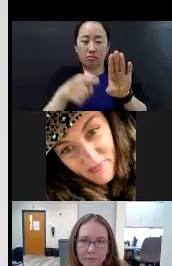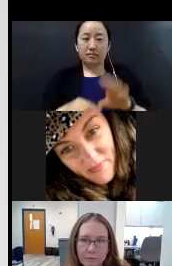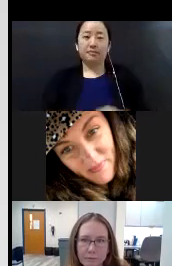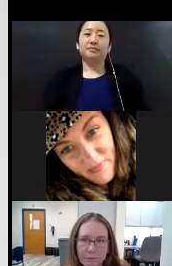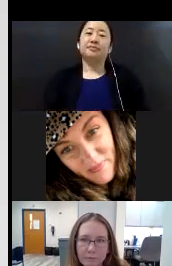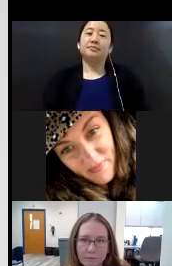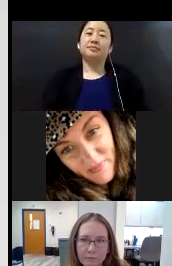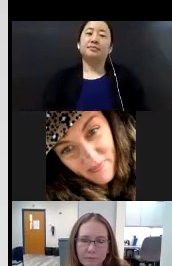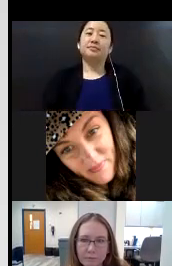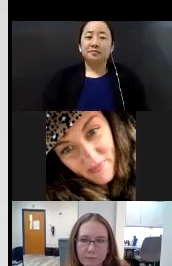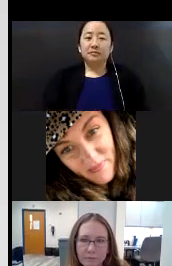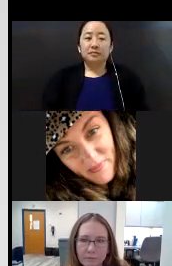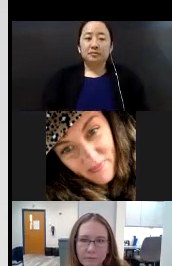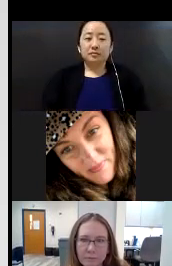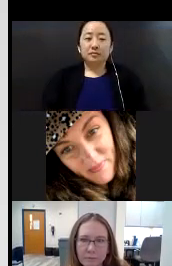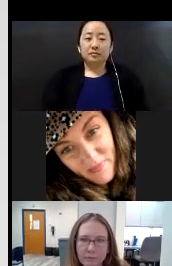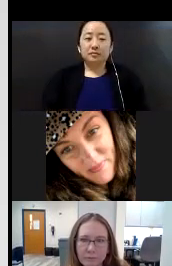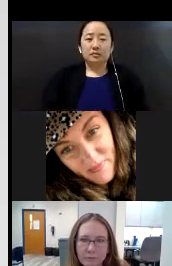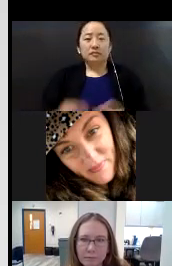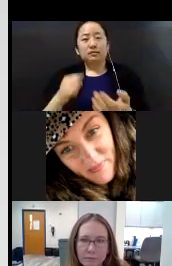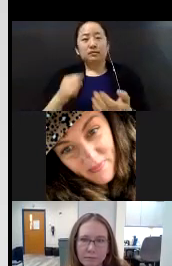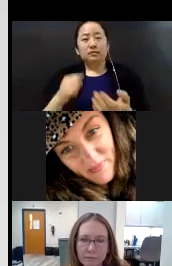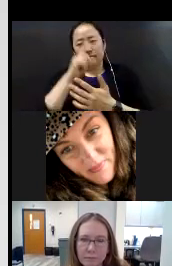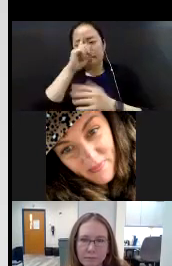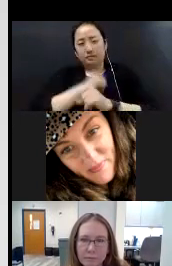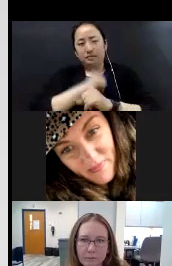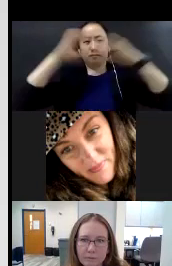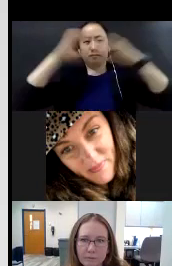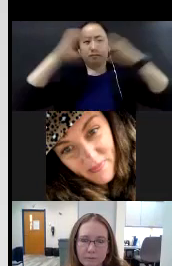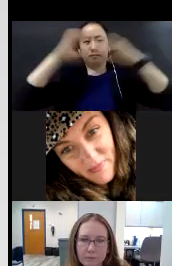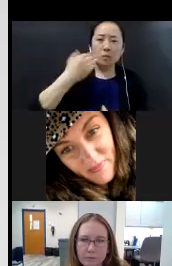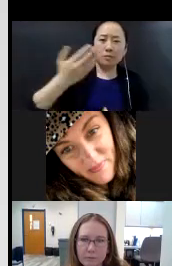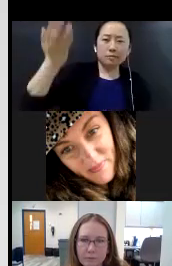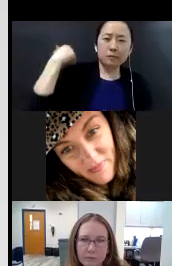THEN WE CAN KIND OF SEE HOW THAT HOME WAS LAID OUT.